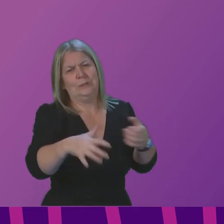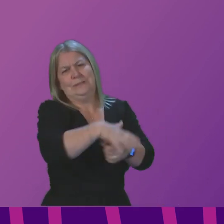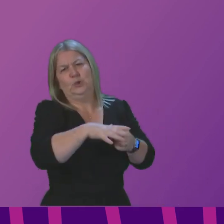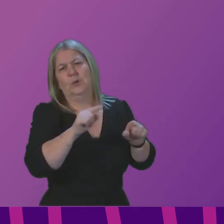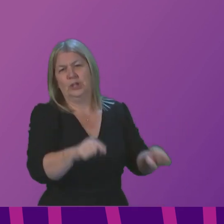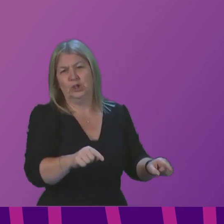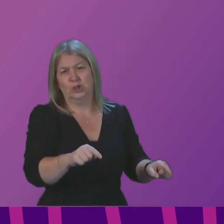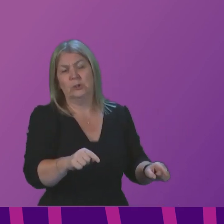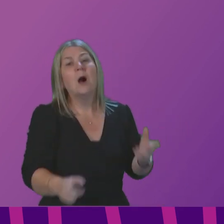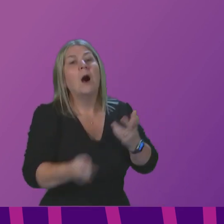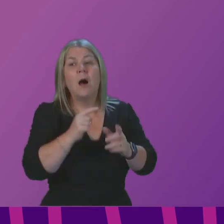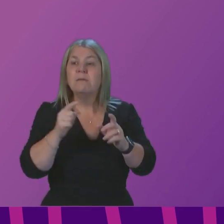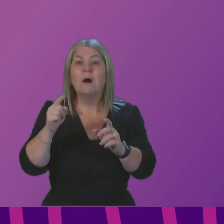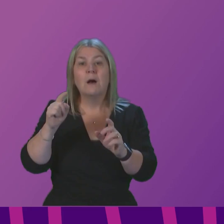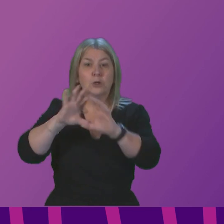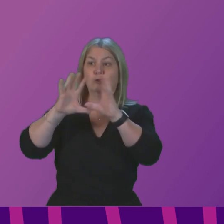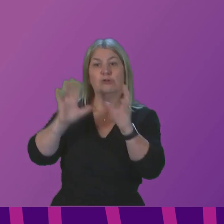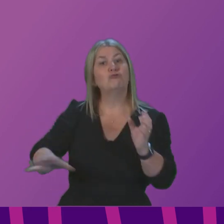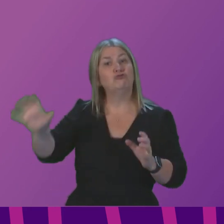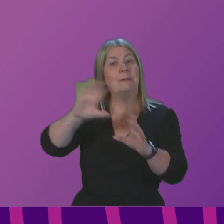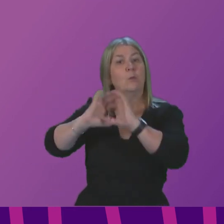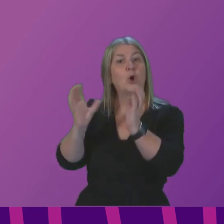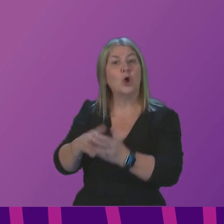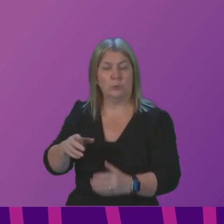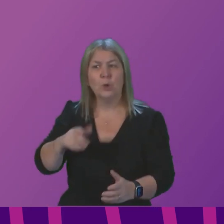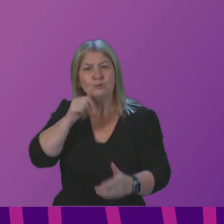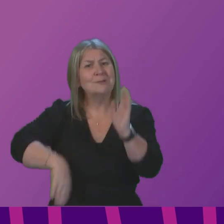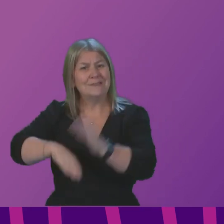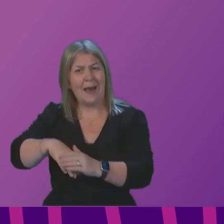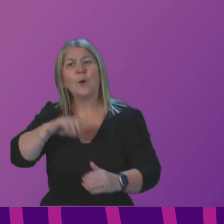in the world, there would be resignations and sackings, but under this Government, there